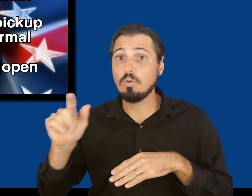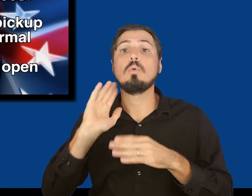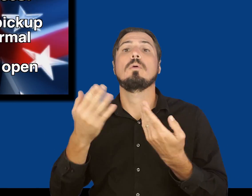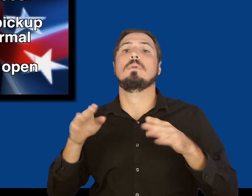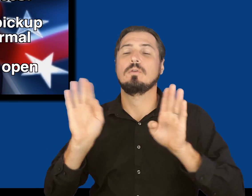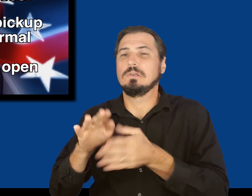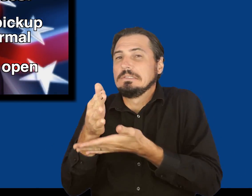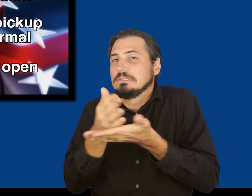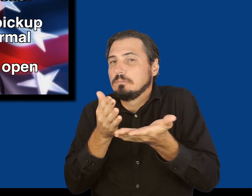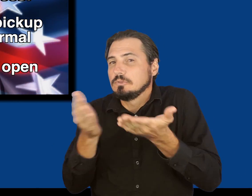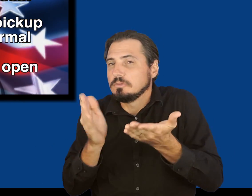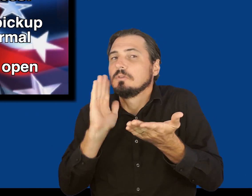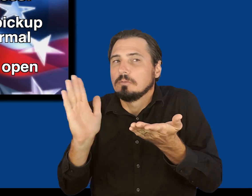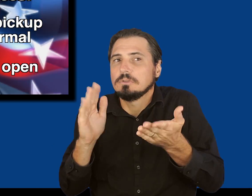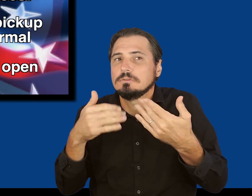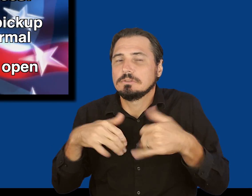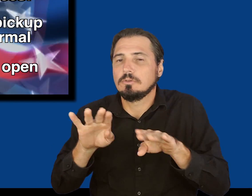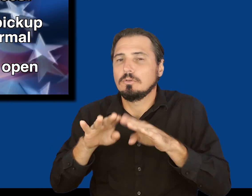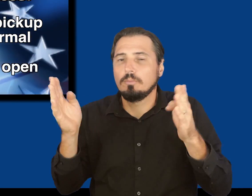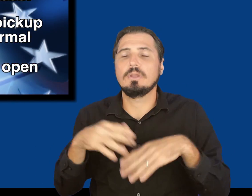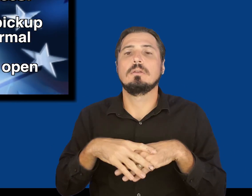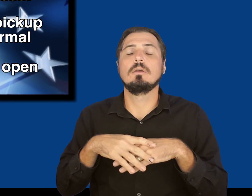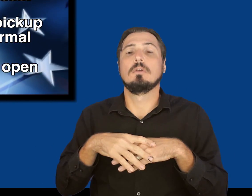residential refuse pickup will continue on its normal schedule